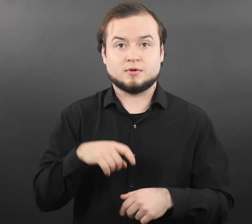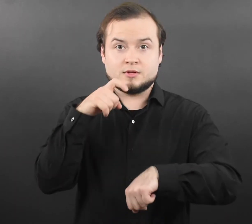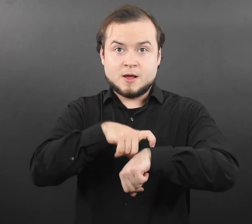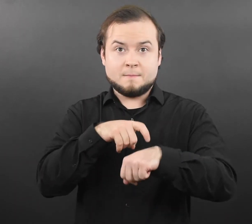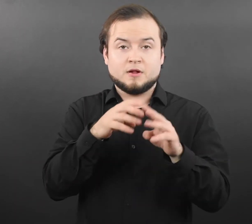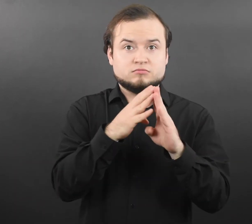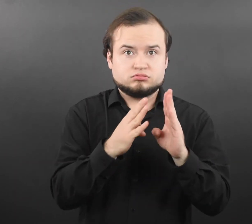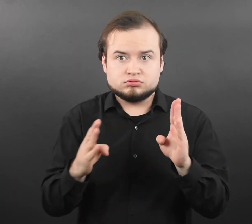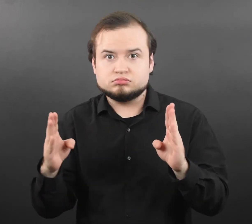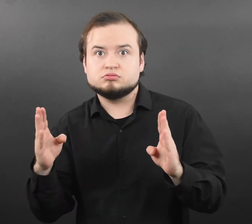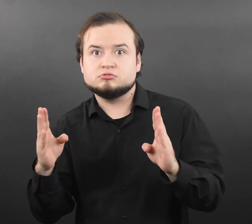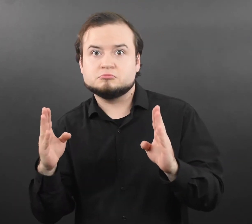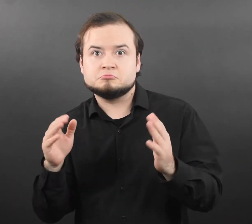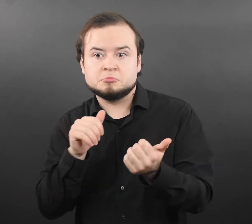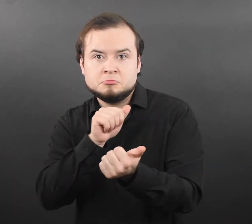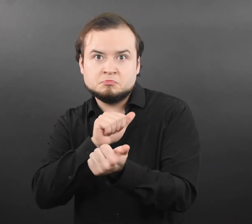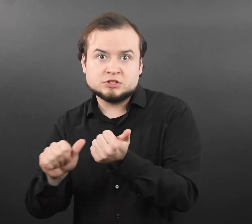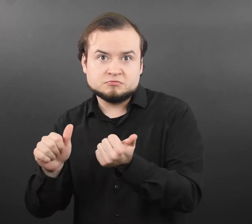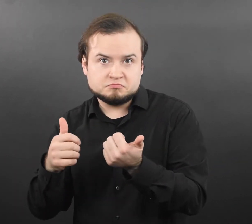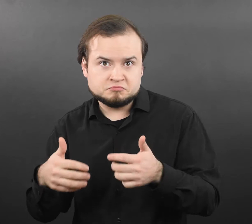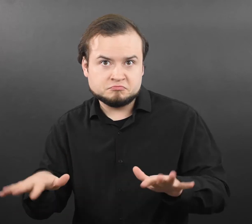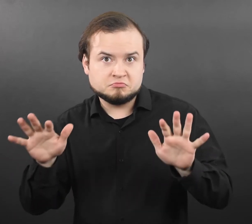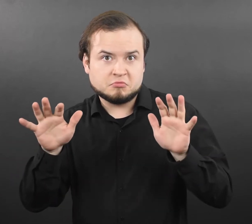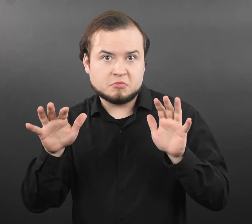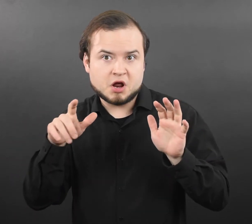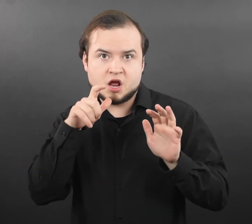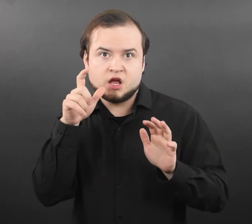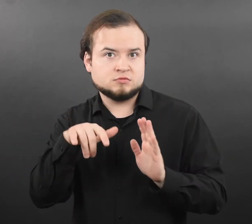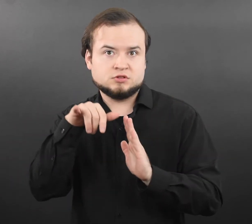After your period to stay home ends, continue to